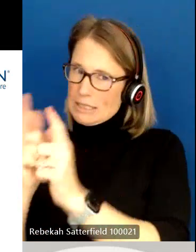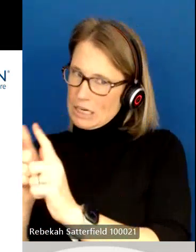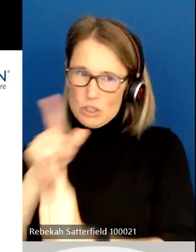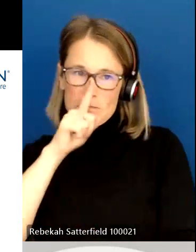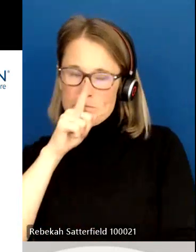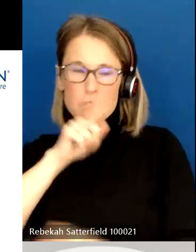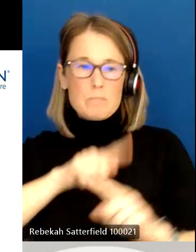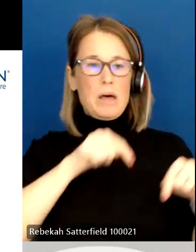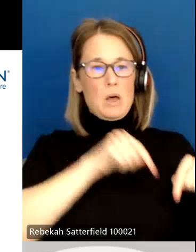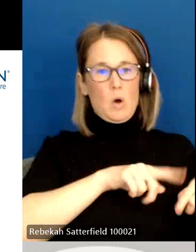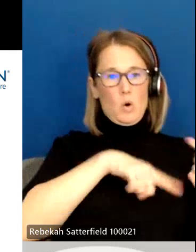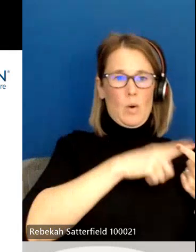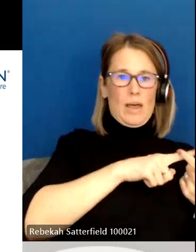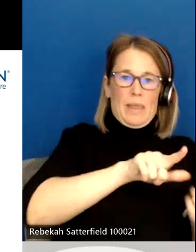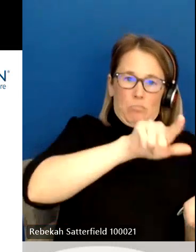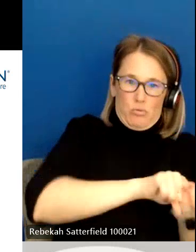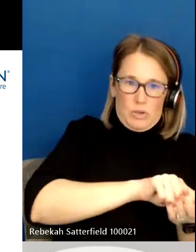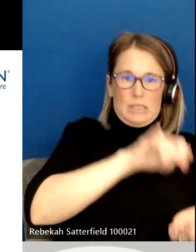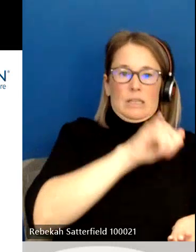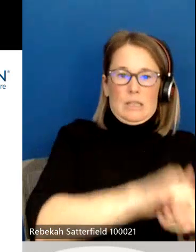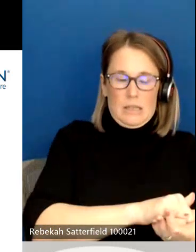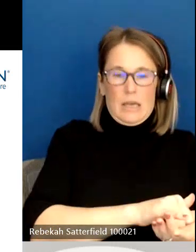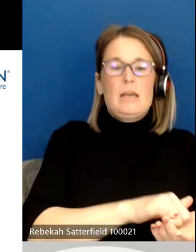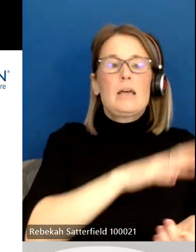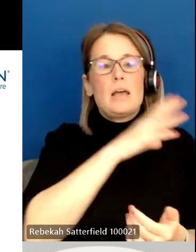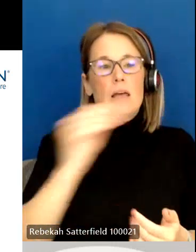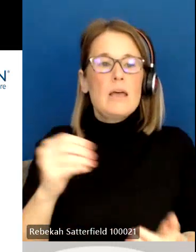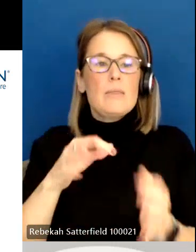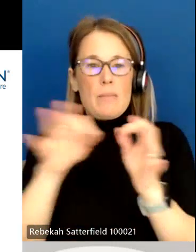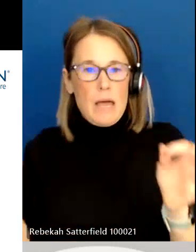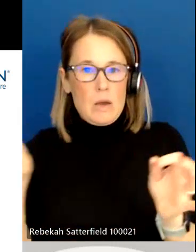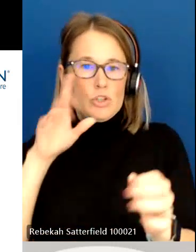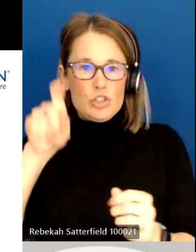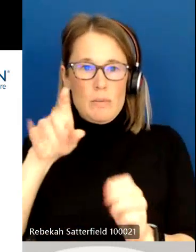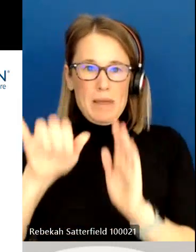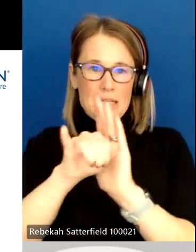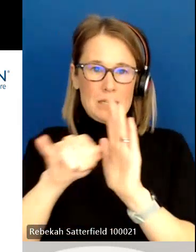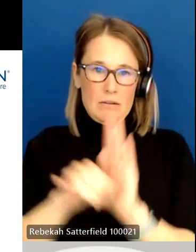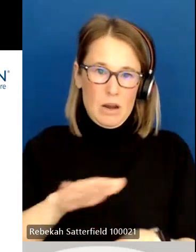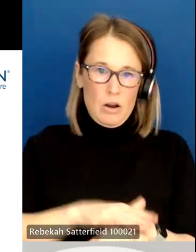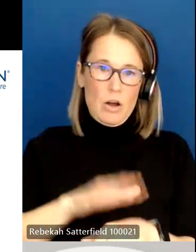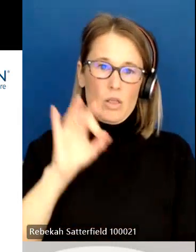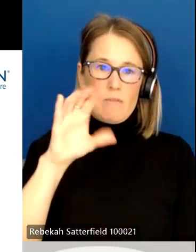dates and the language should be identified on the form I recommend putting this in the footer so